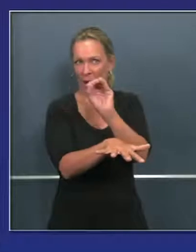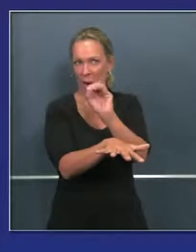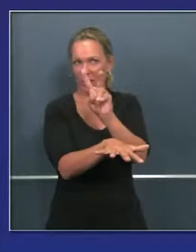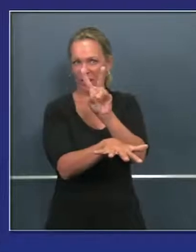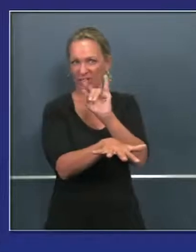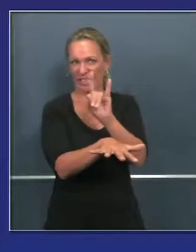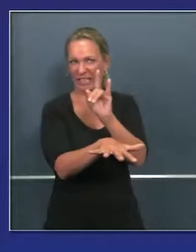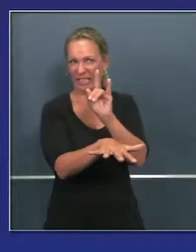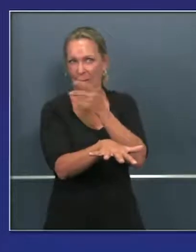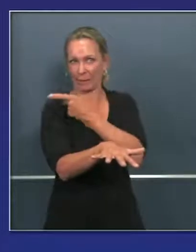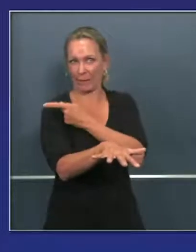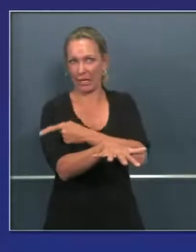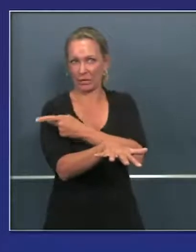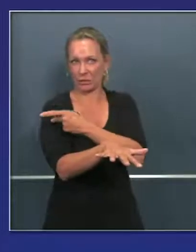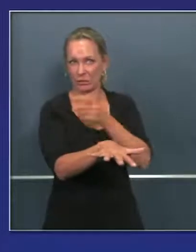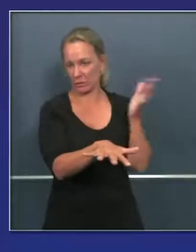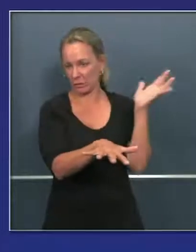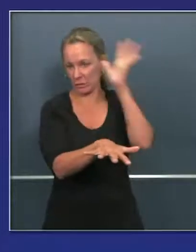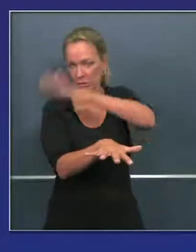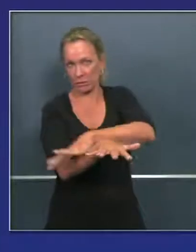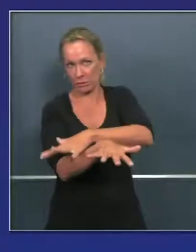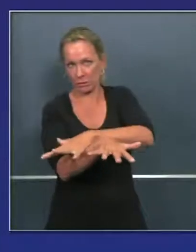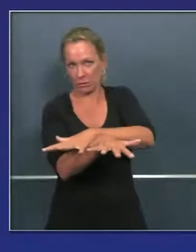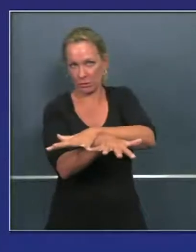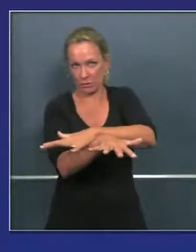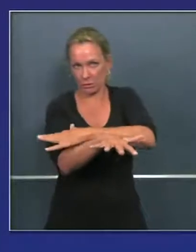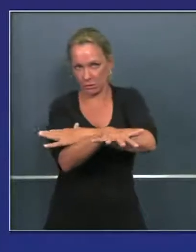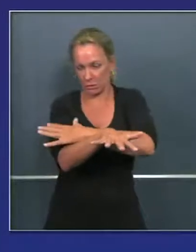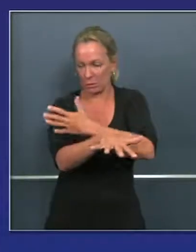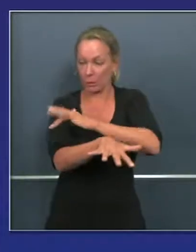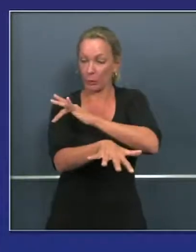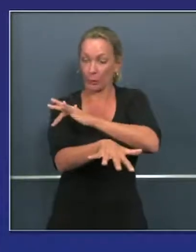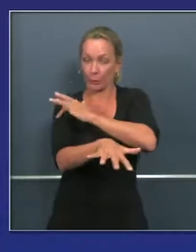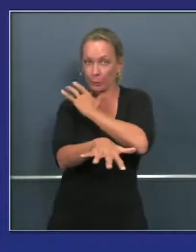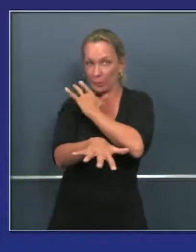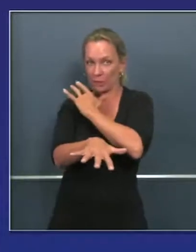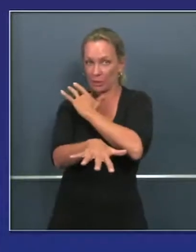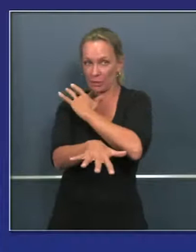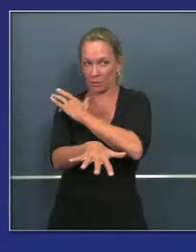FMS sites these federal federal medical station sites and these other alternative care sites